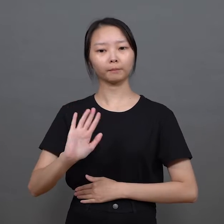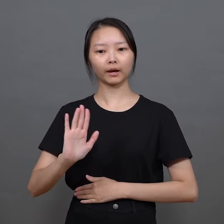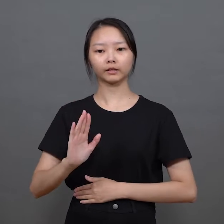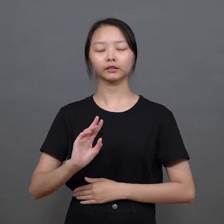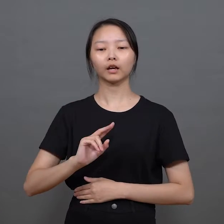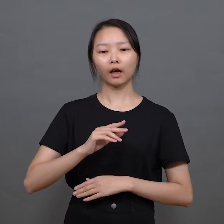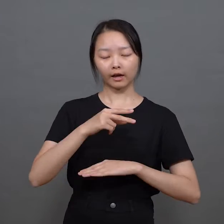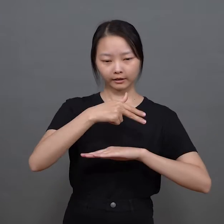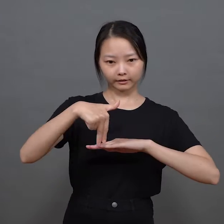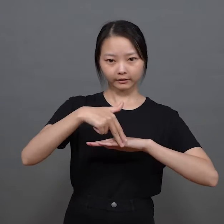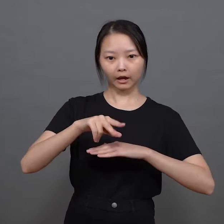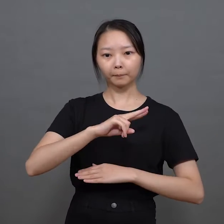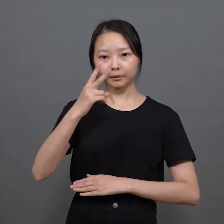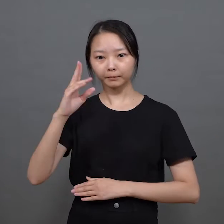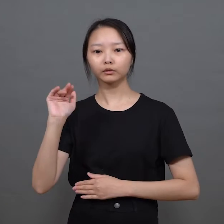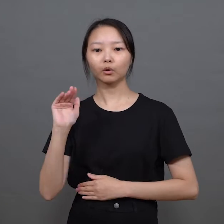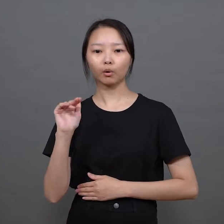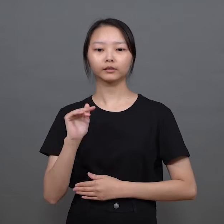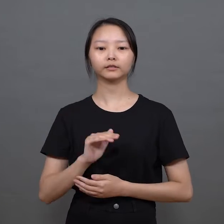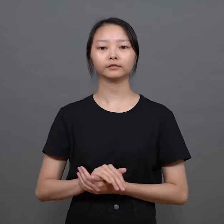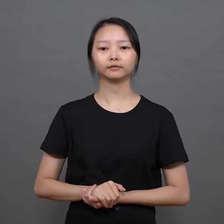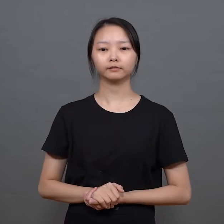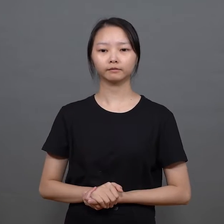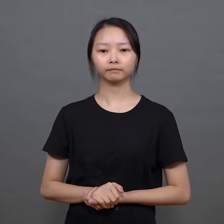There is a kind of sequence of moments along